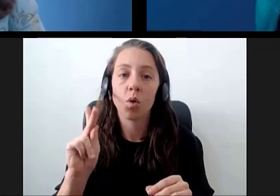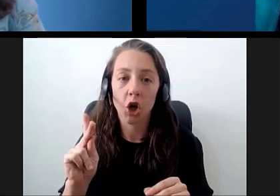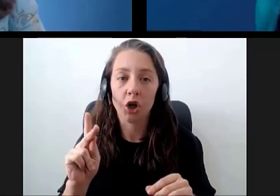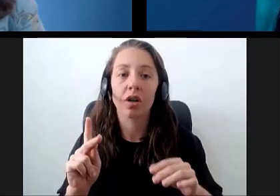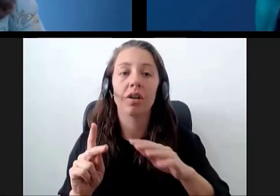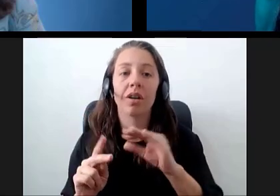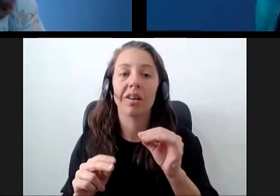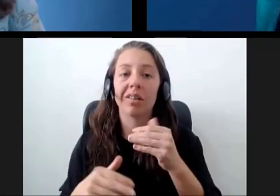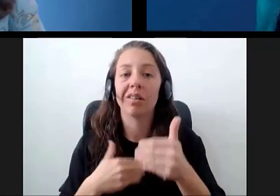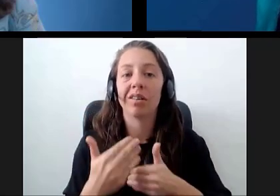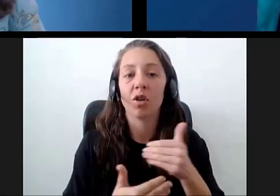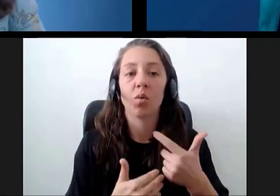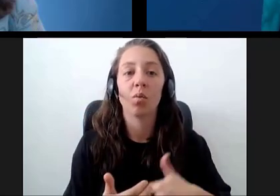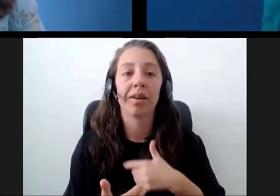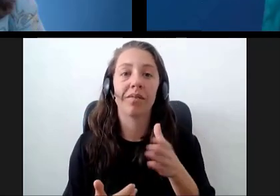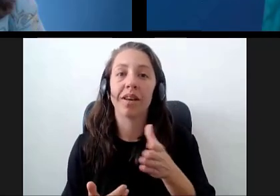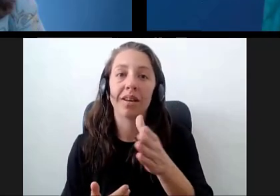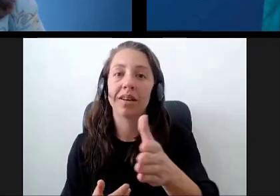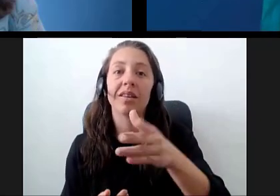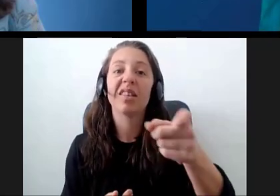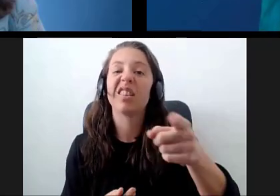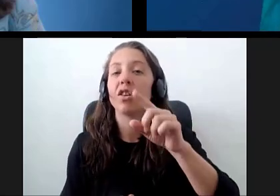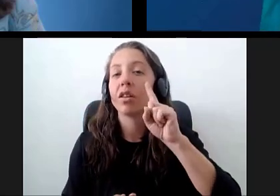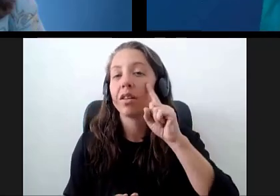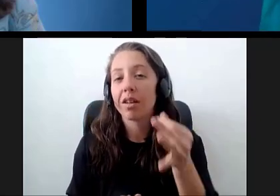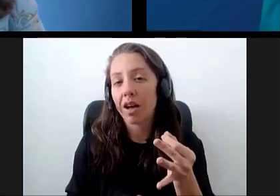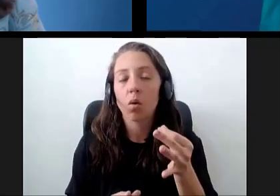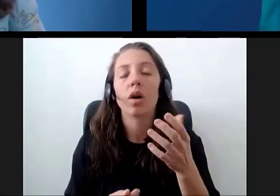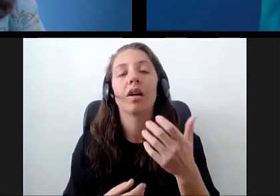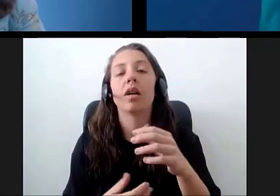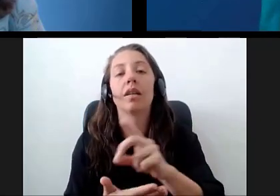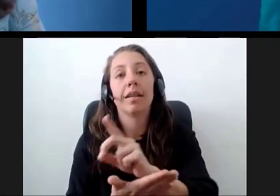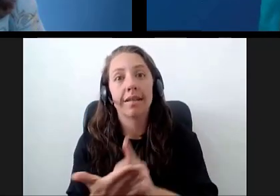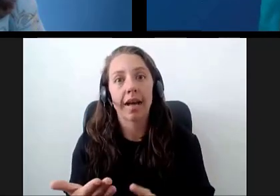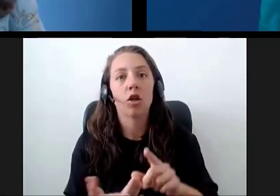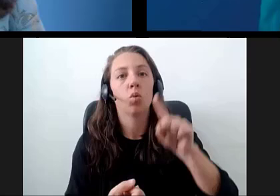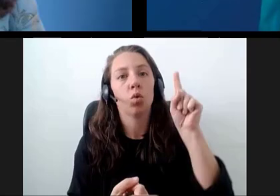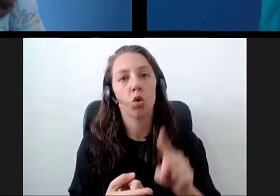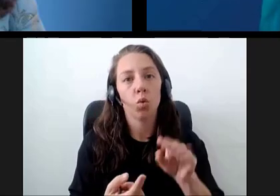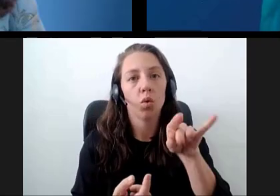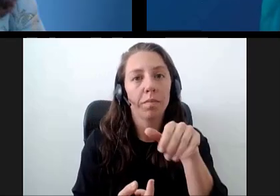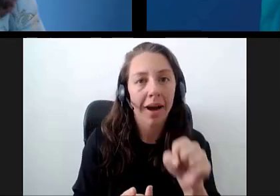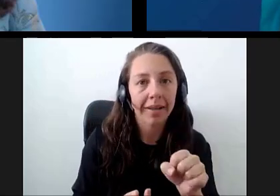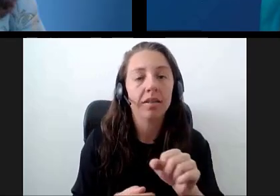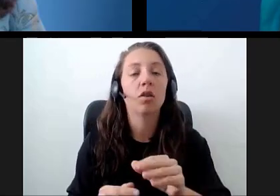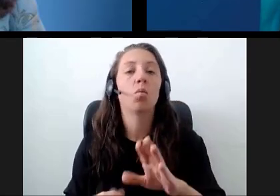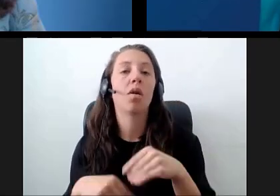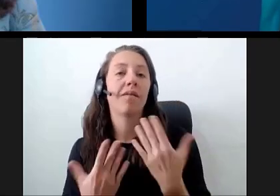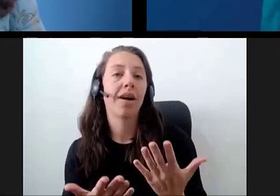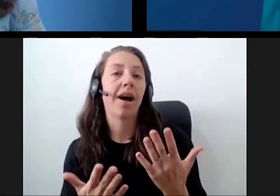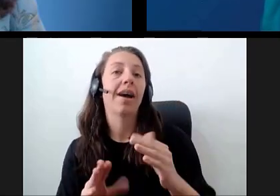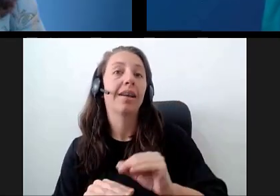that are designed to reduce bias, provide clarity, and improve the overall grants process for all. Megan, thank you for helping us